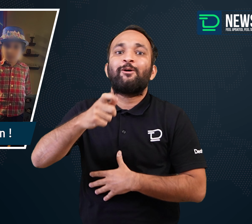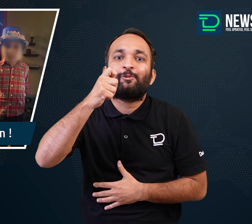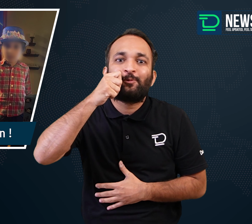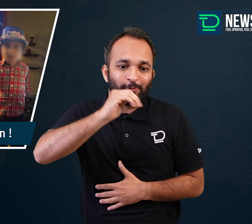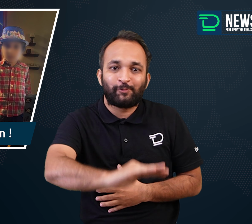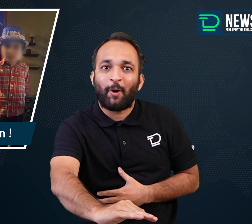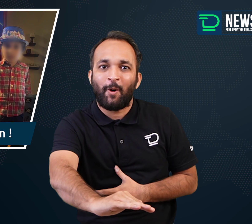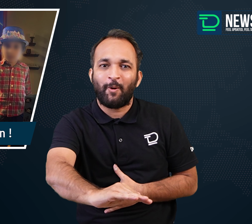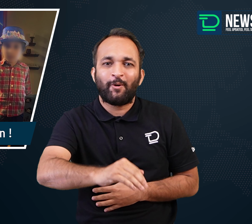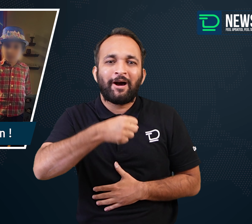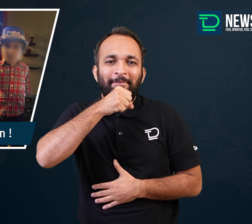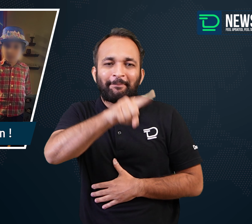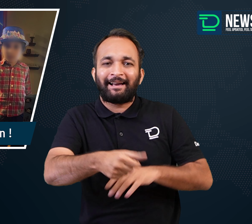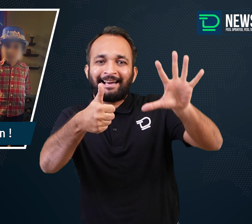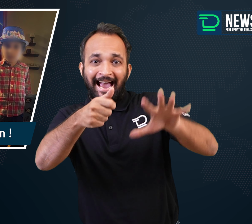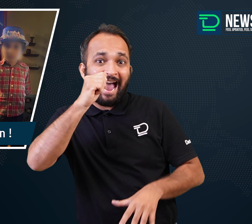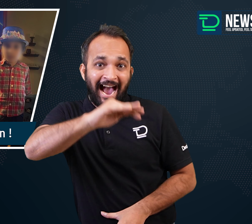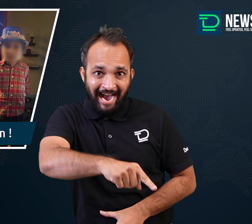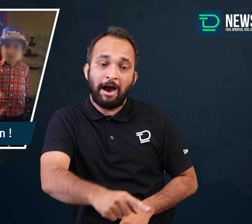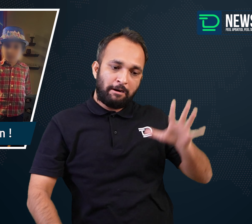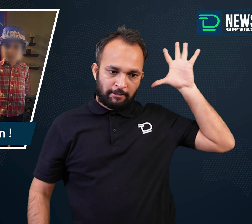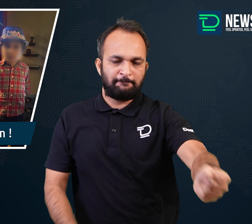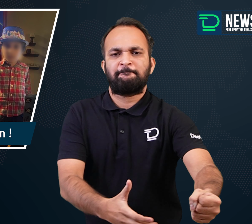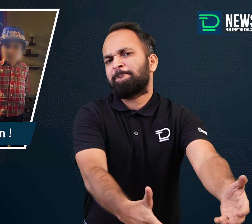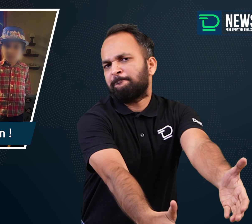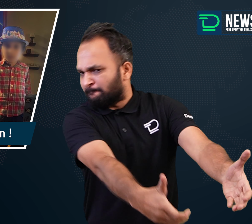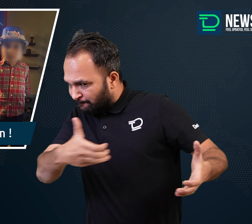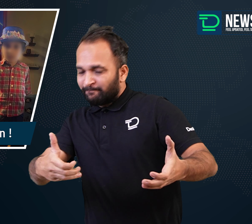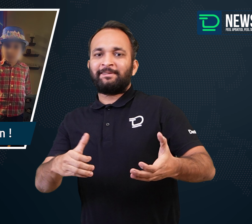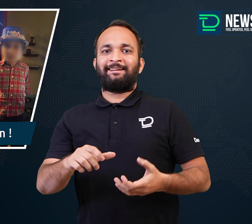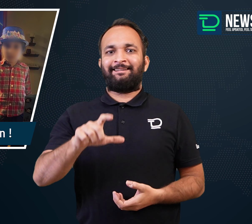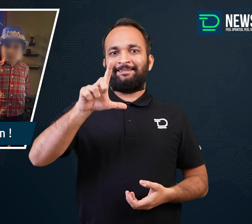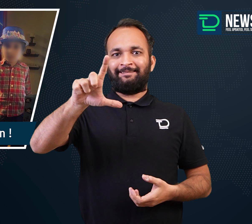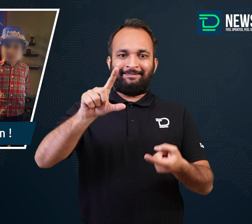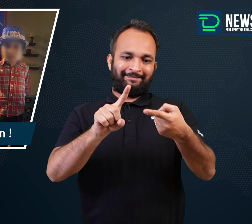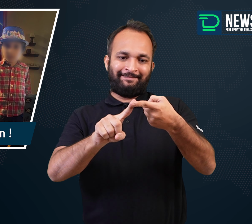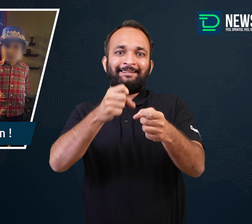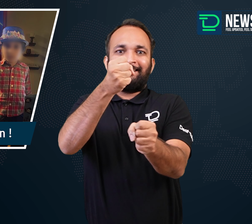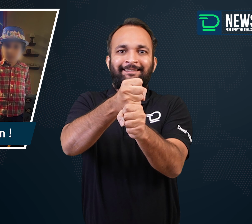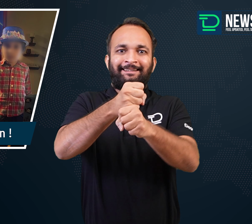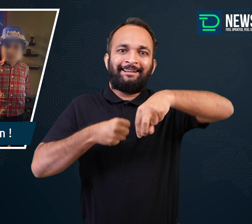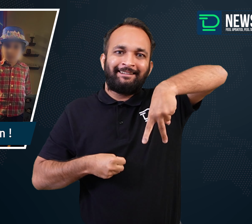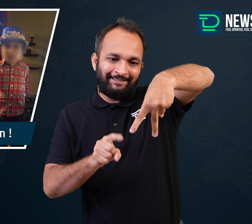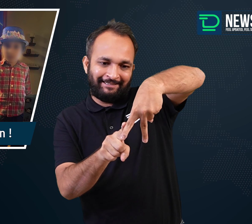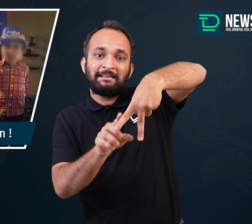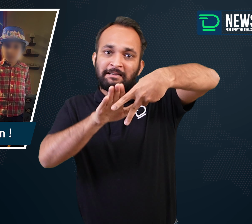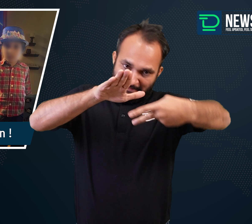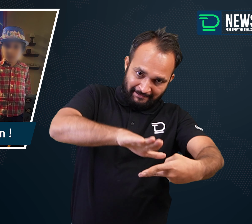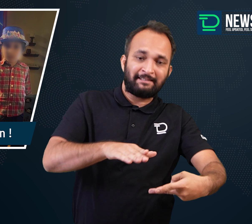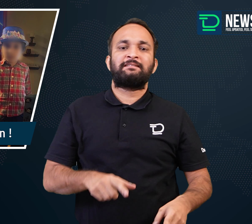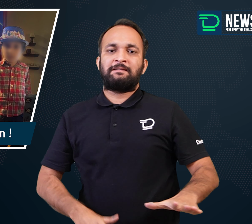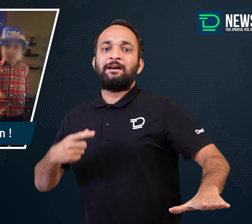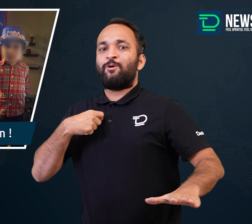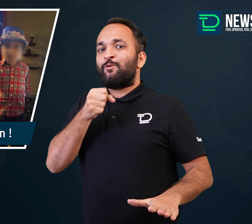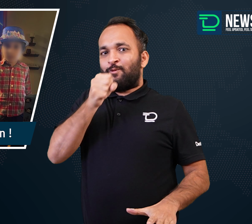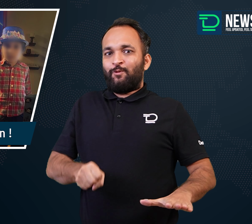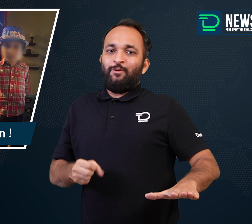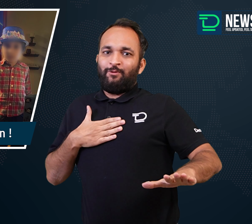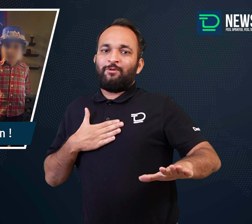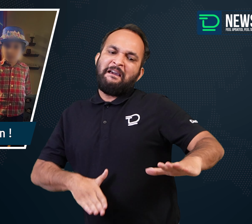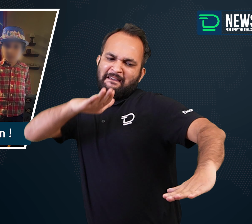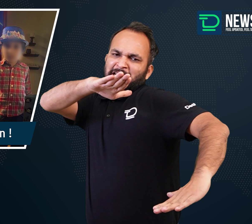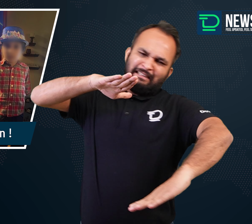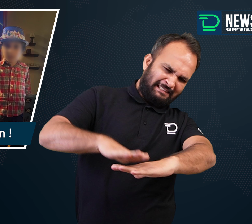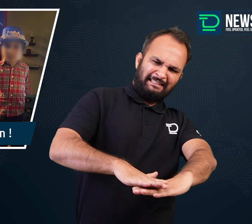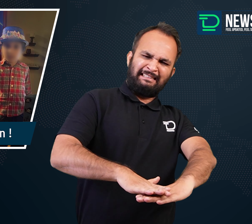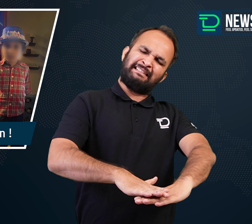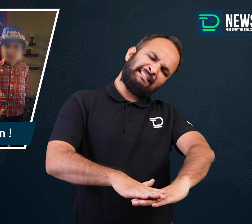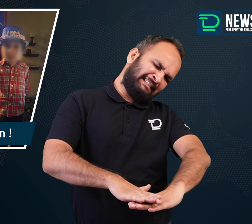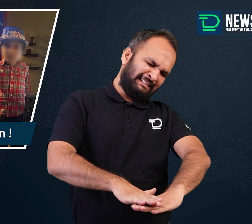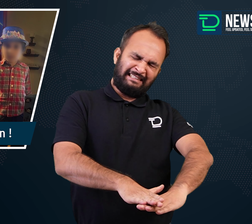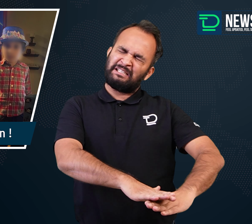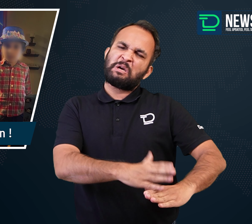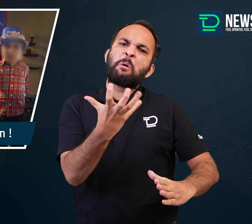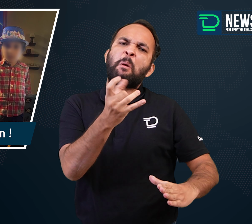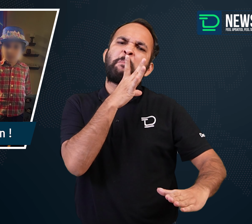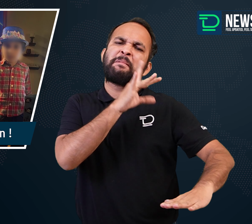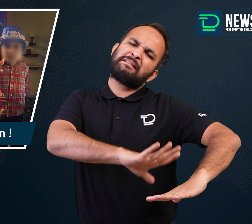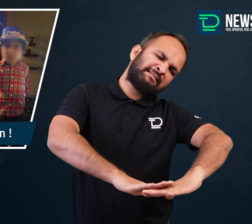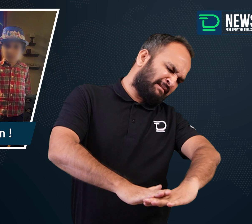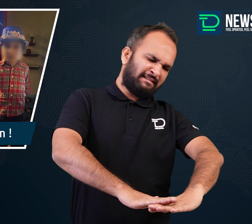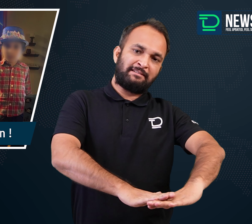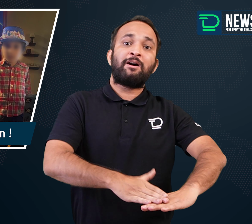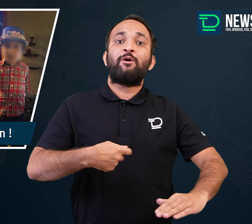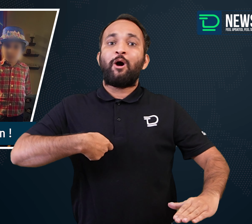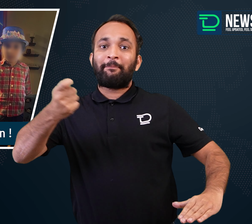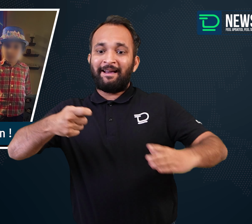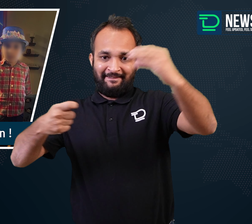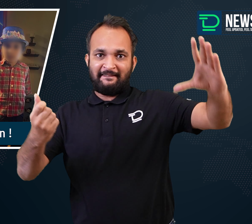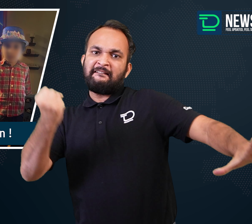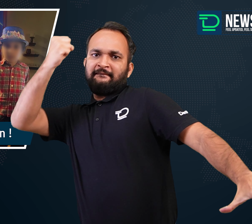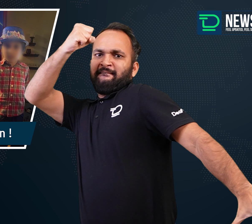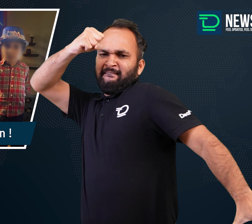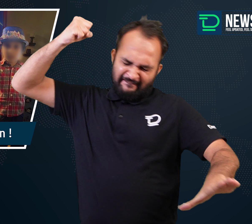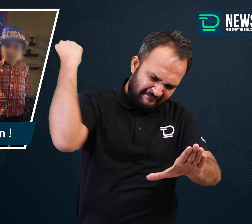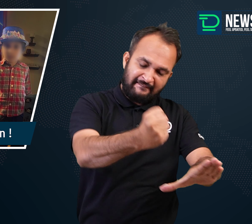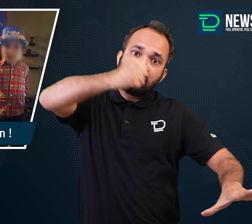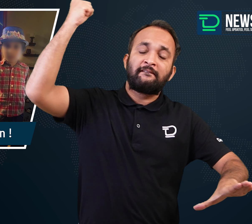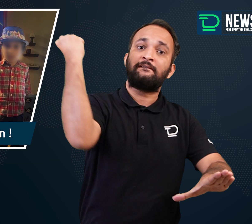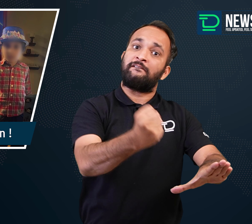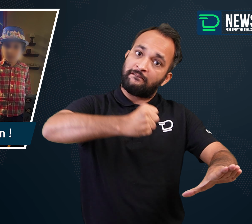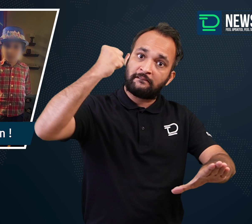He grabbed the boy, stamped him with his leg, and started stabbing him with a knife.